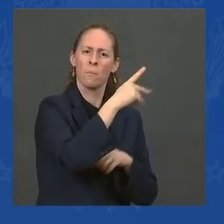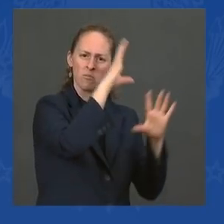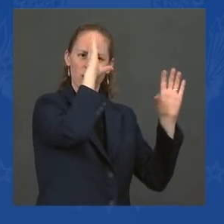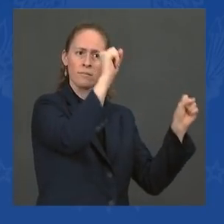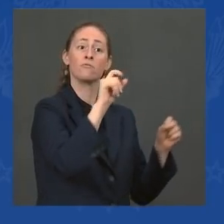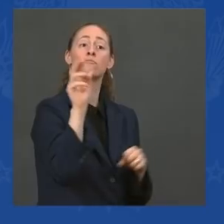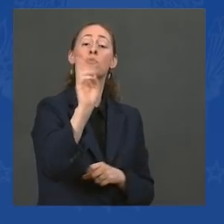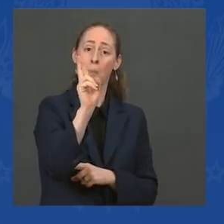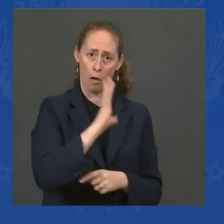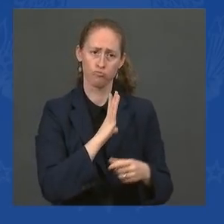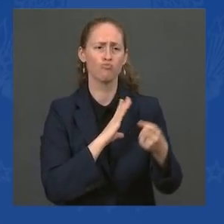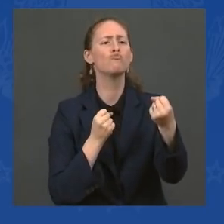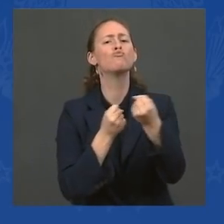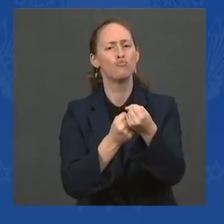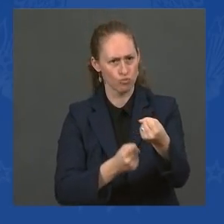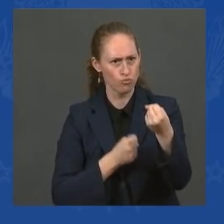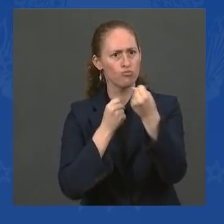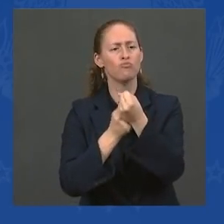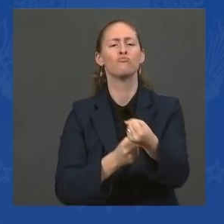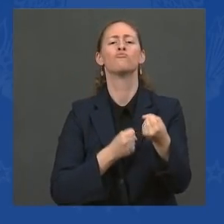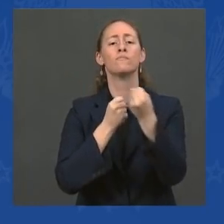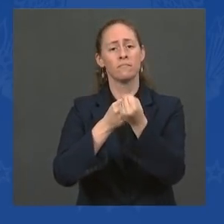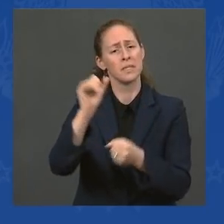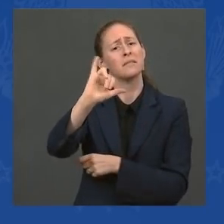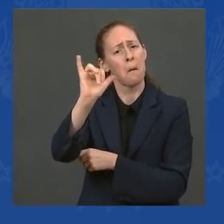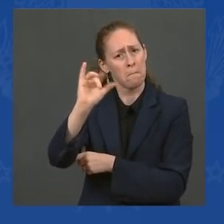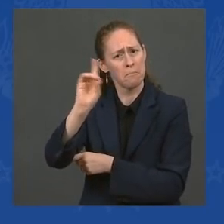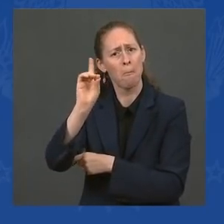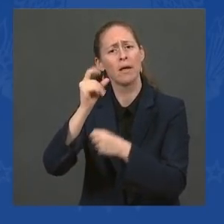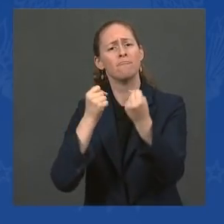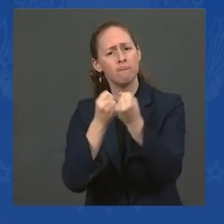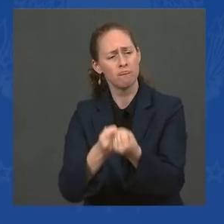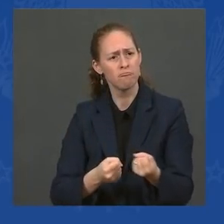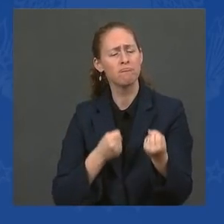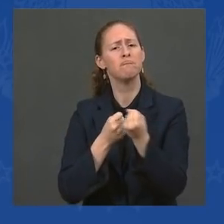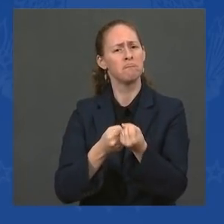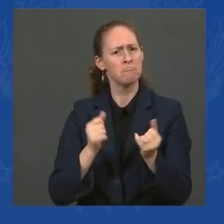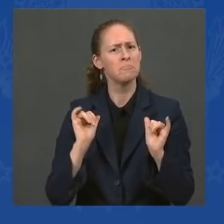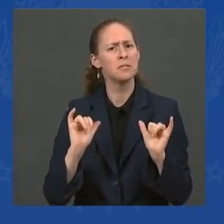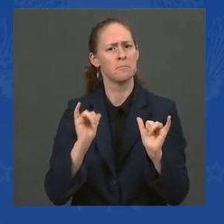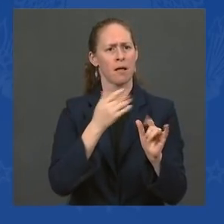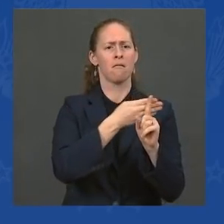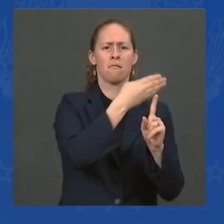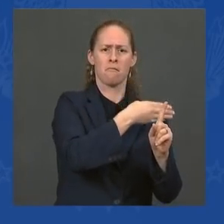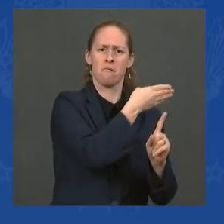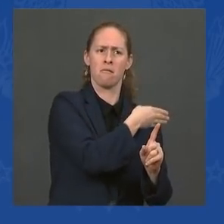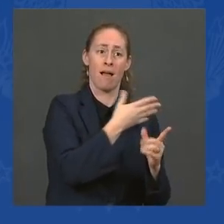and each time the Democrats supported the effort to raise the debt. But now Republicans won't raise the debt limit